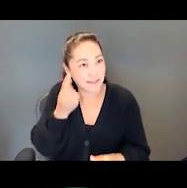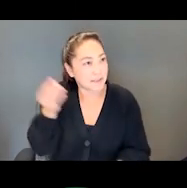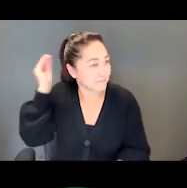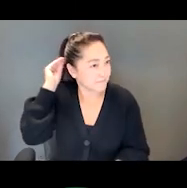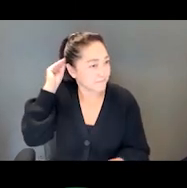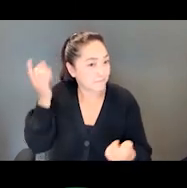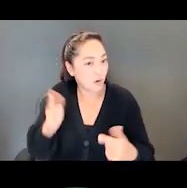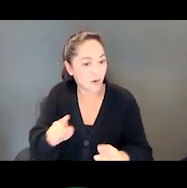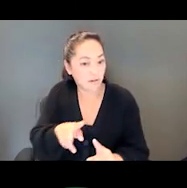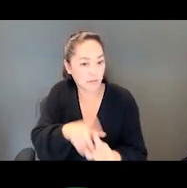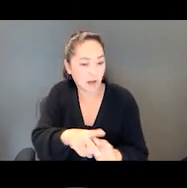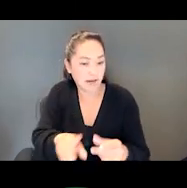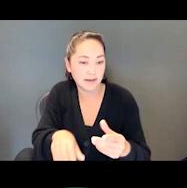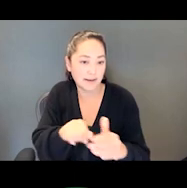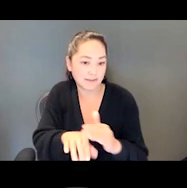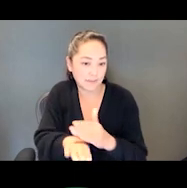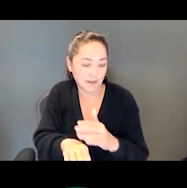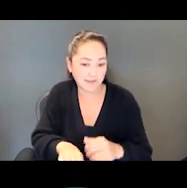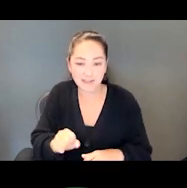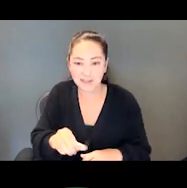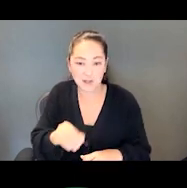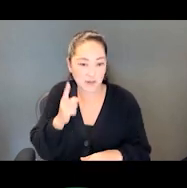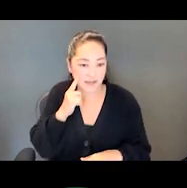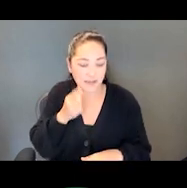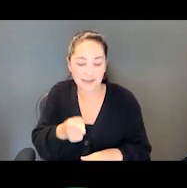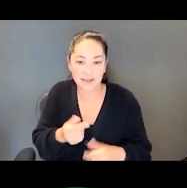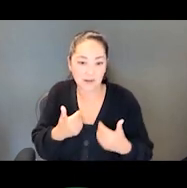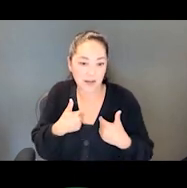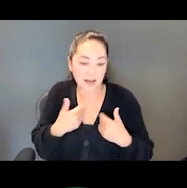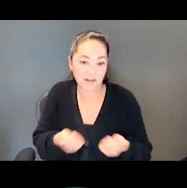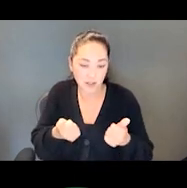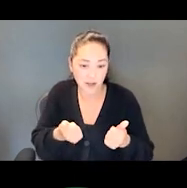Yeah. Fantastic. Thank you, Sabel. I love what you said about storytelling.